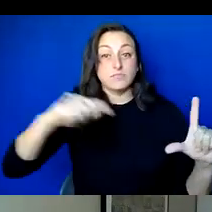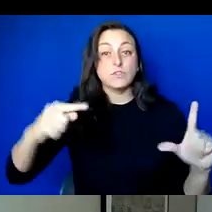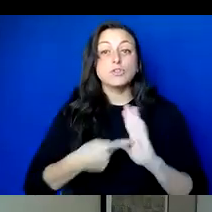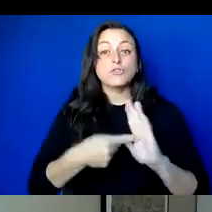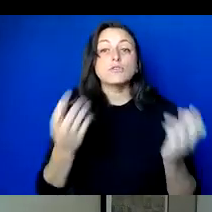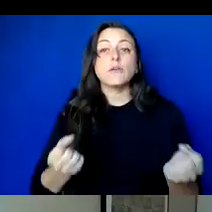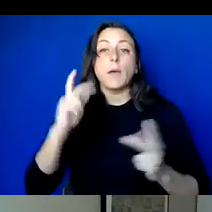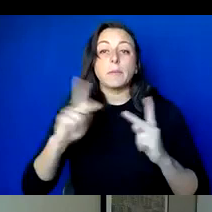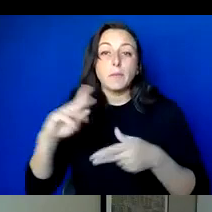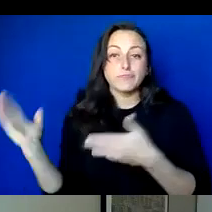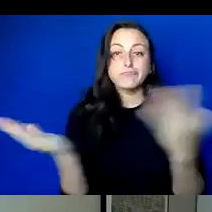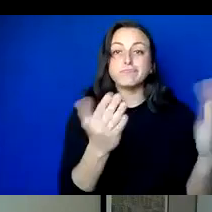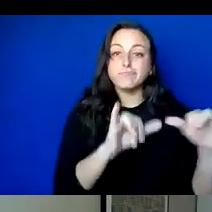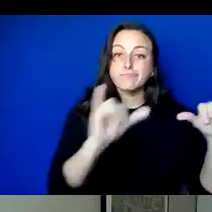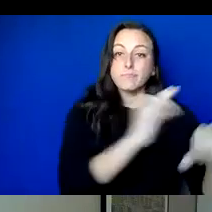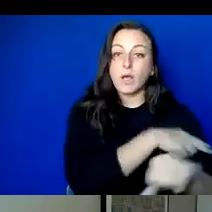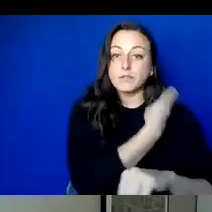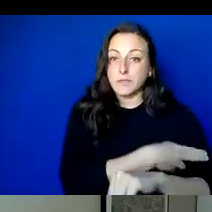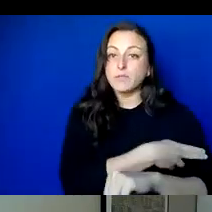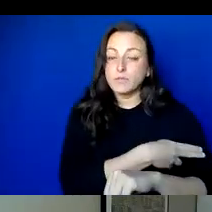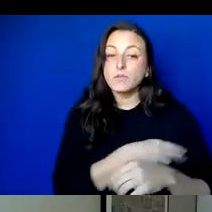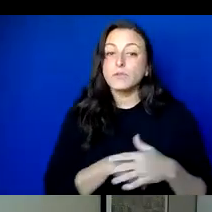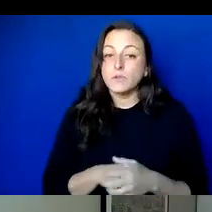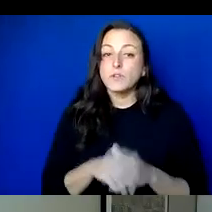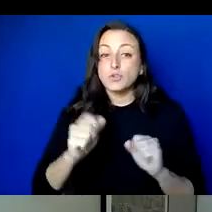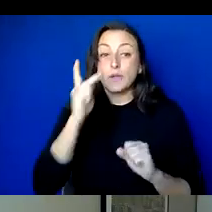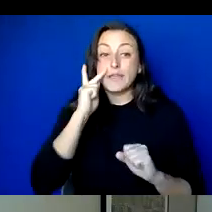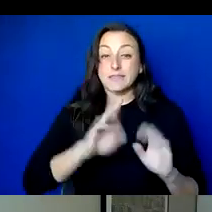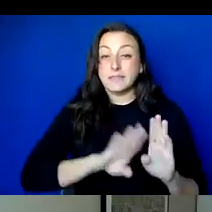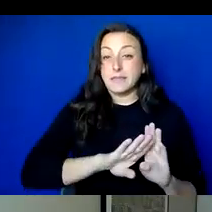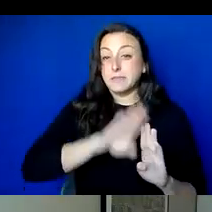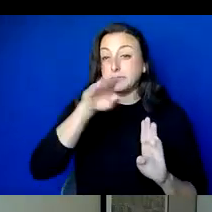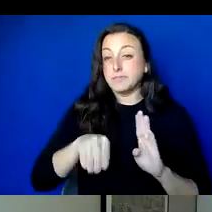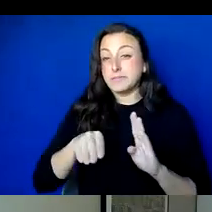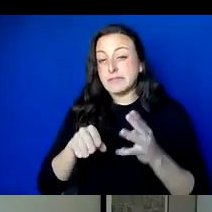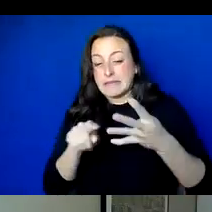over time. Once again, you can see that from our peak in late November/early December, we've really